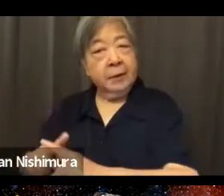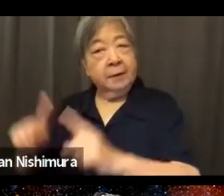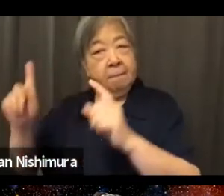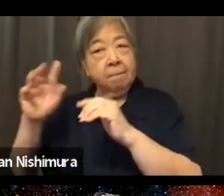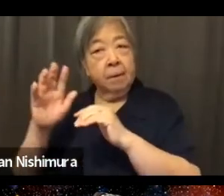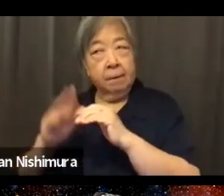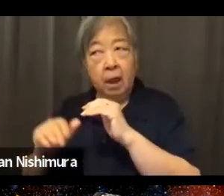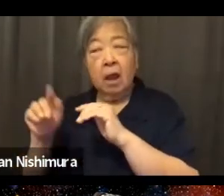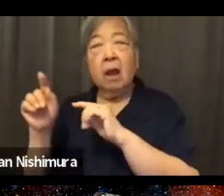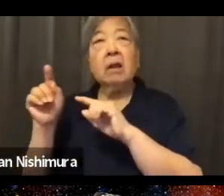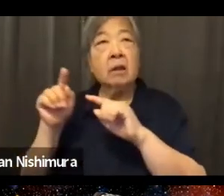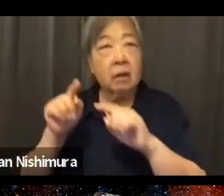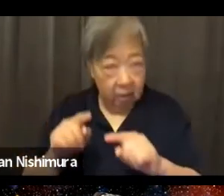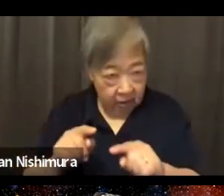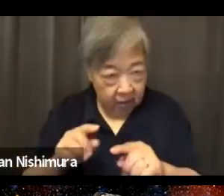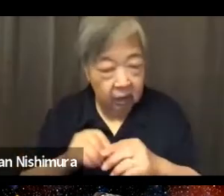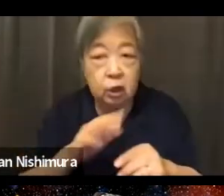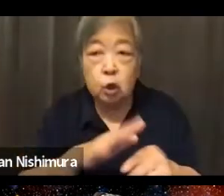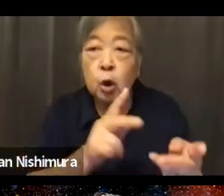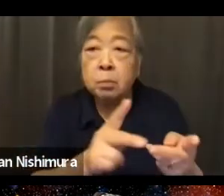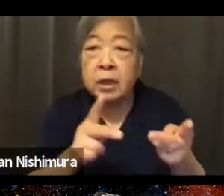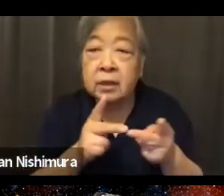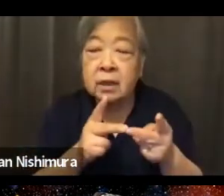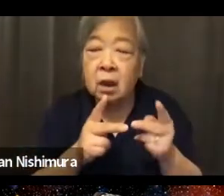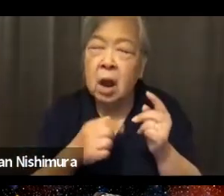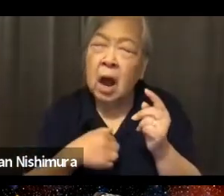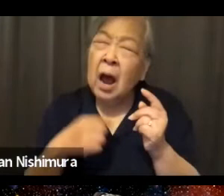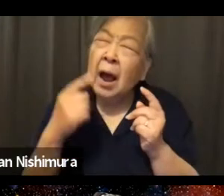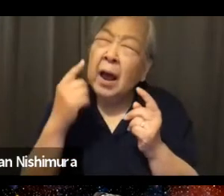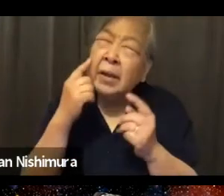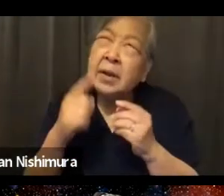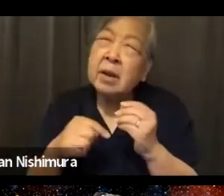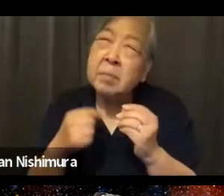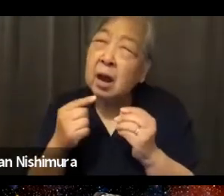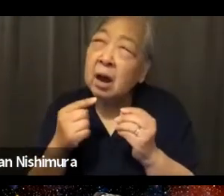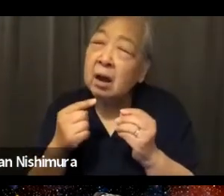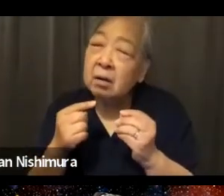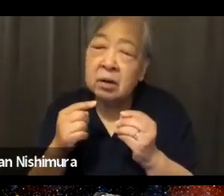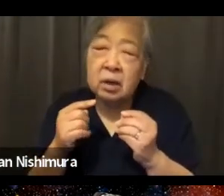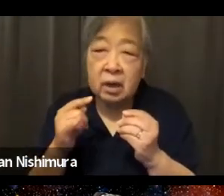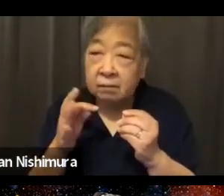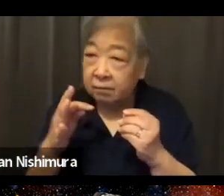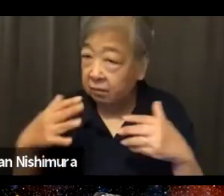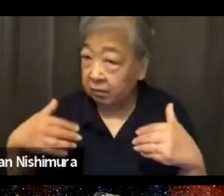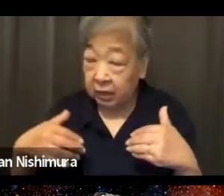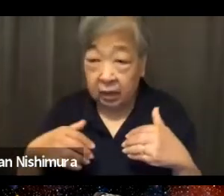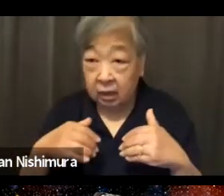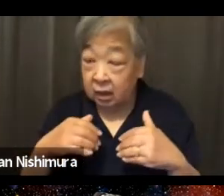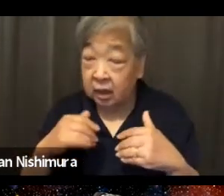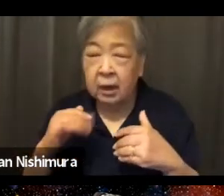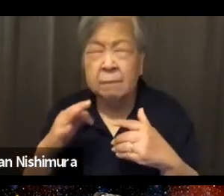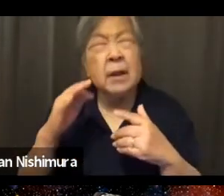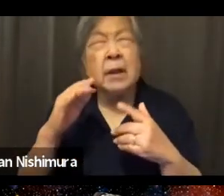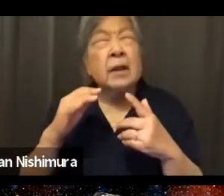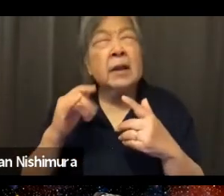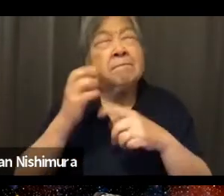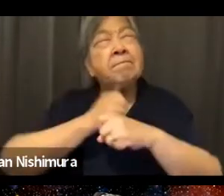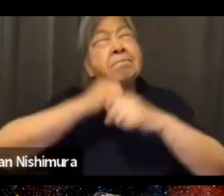your place, so I think a lot about, if you've never been to your city before, what would you like to know?